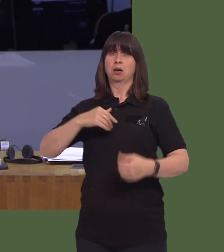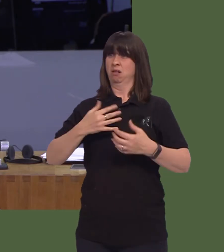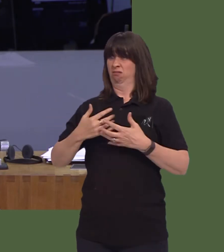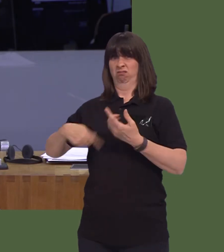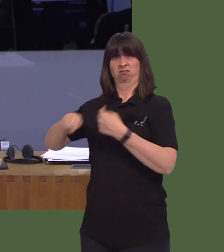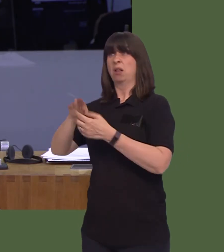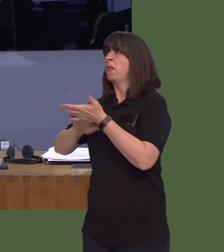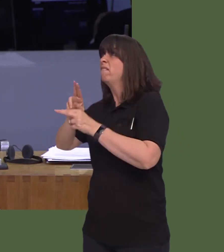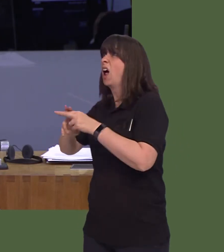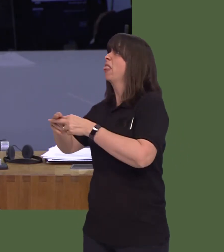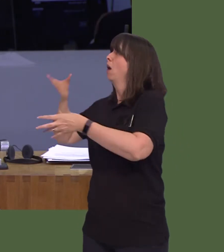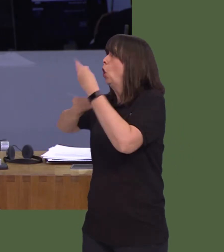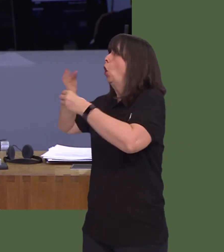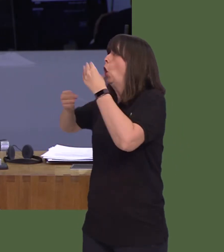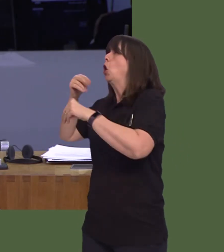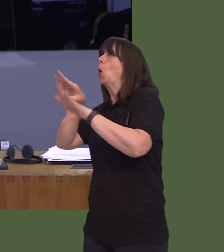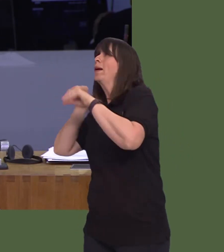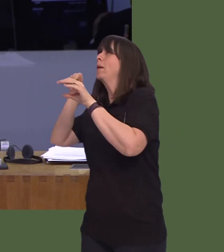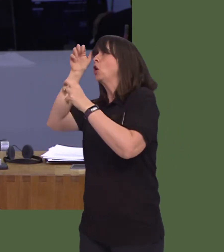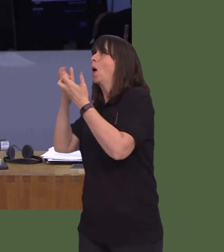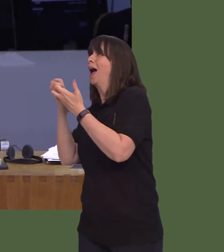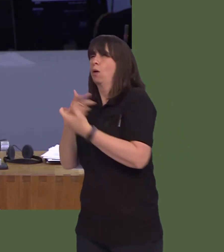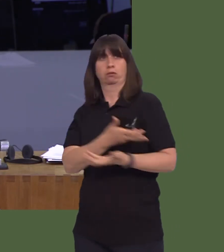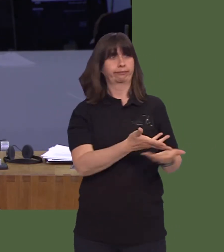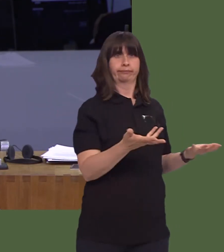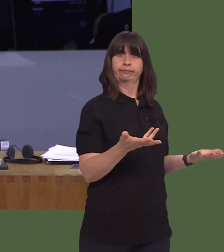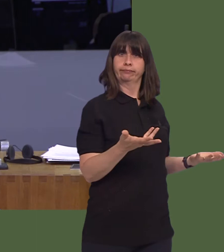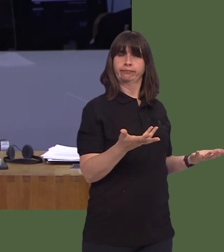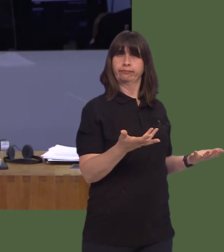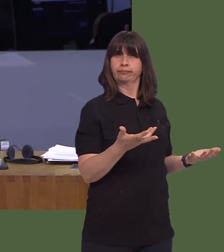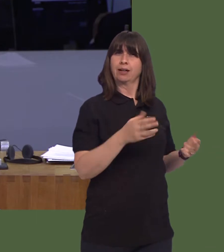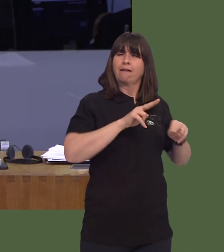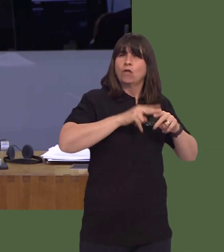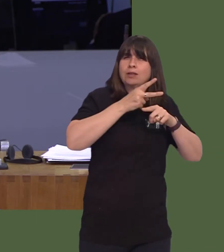What is the Welsh Government doing to ensure that corporate parents equip those in care